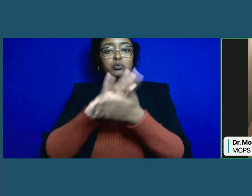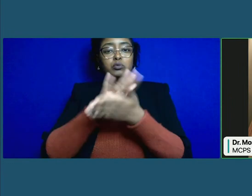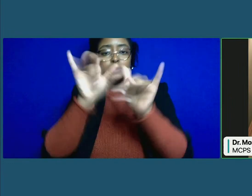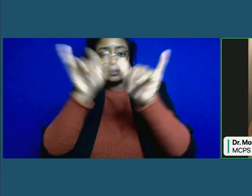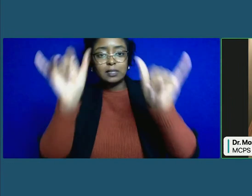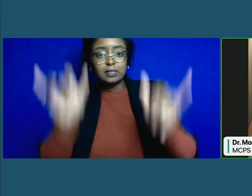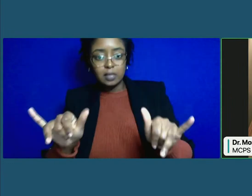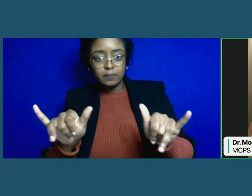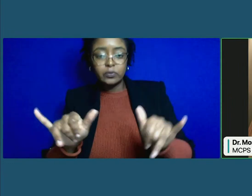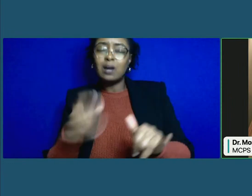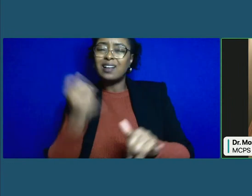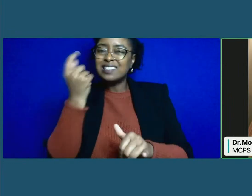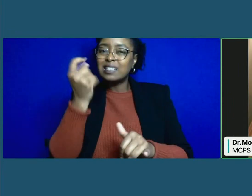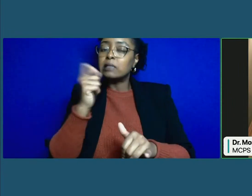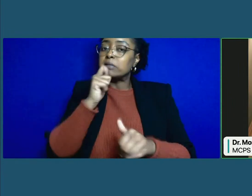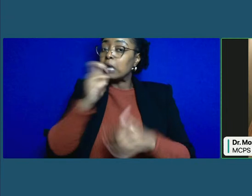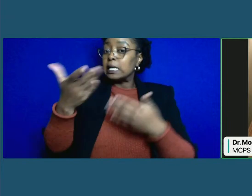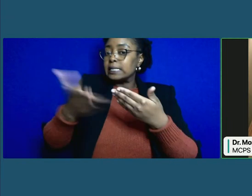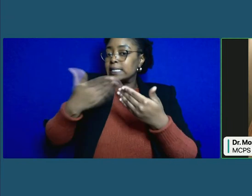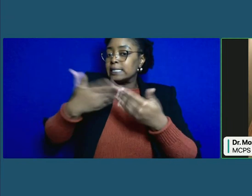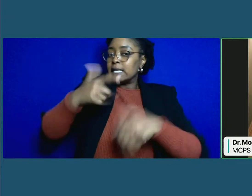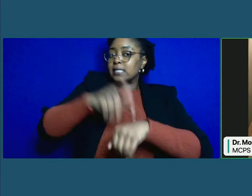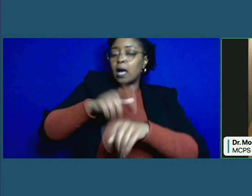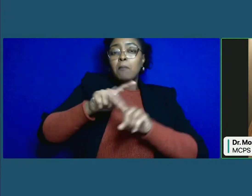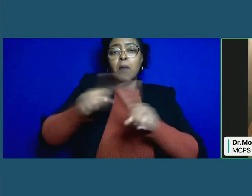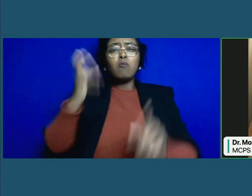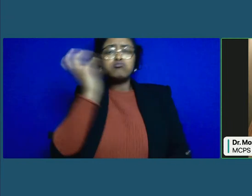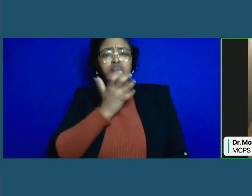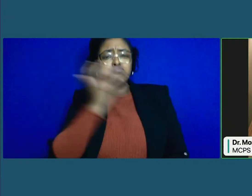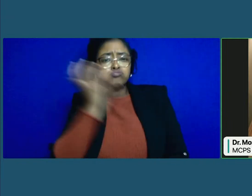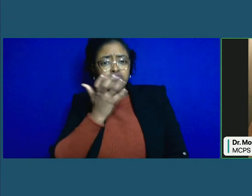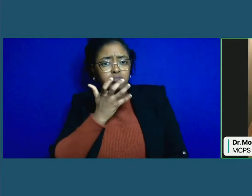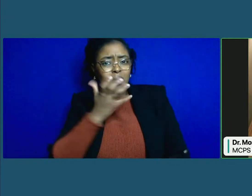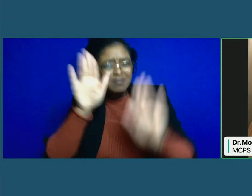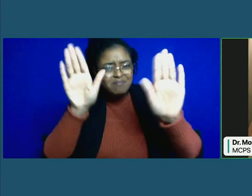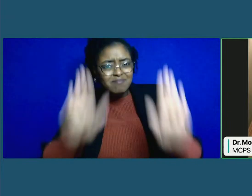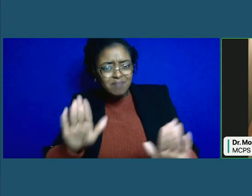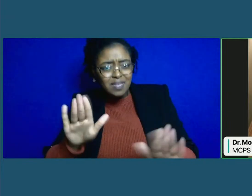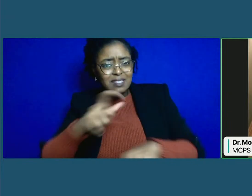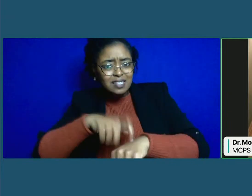and the privilege to be able to leave the school system at